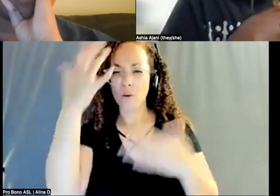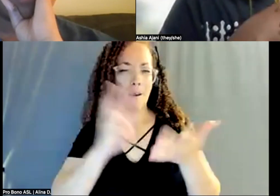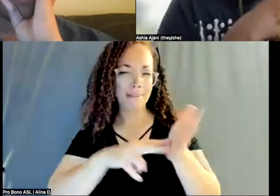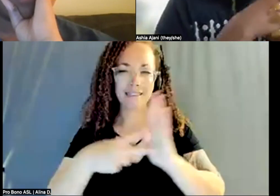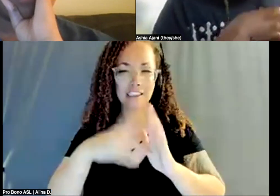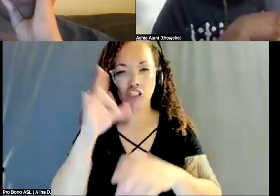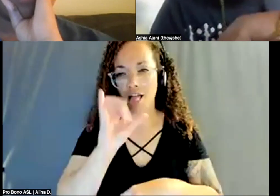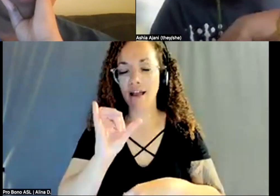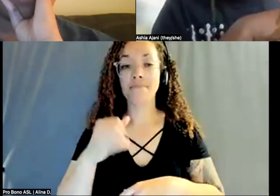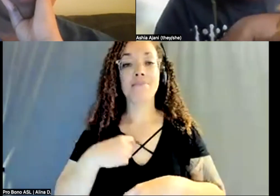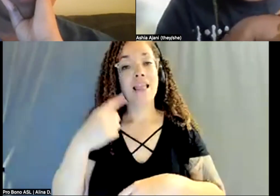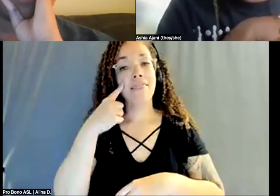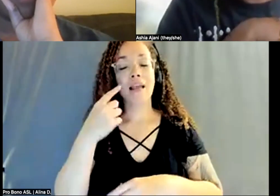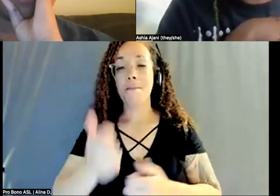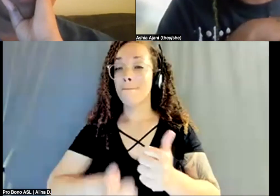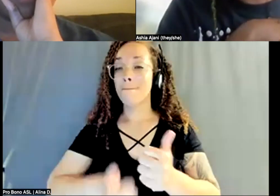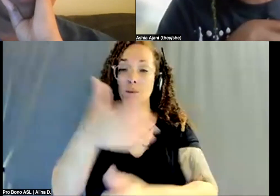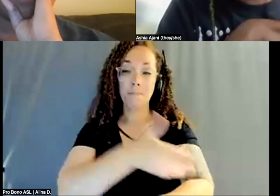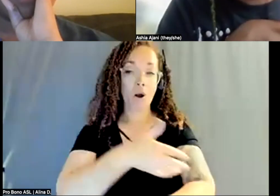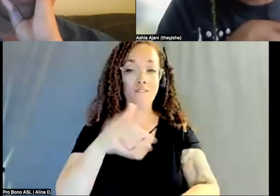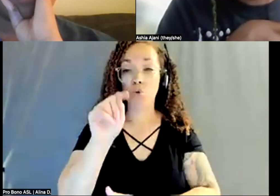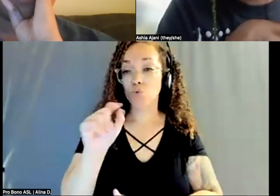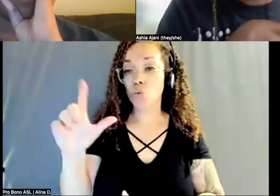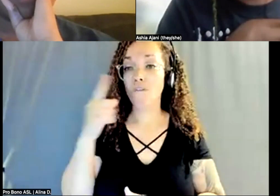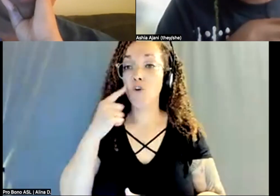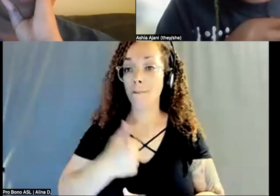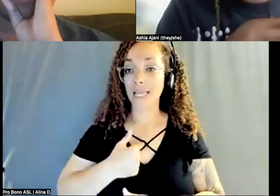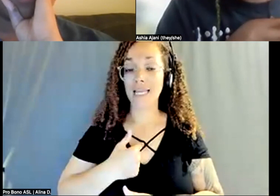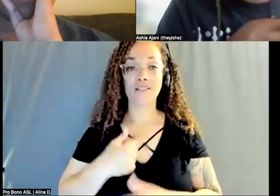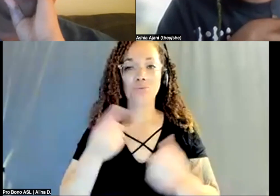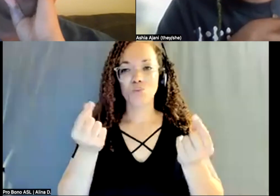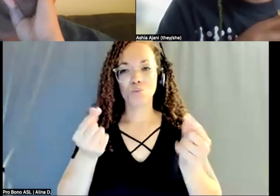tools, at least for me, is just like the power of observation. I just love to like go outside